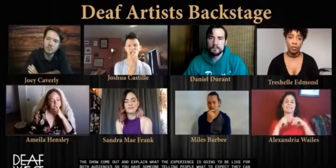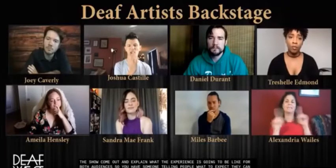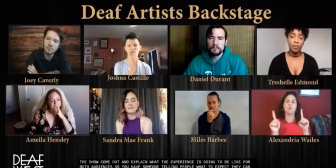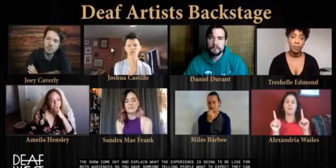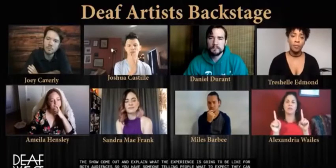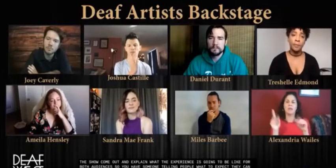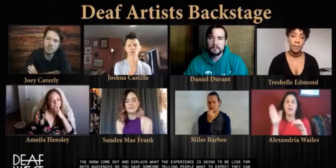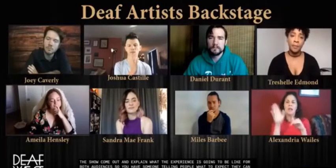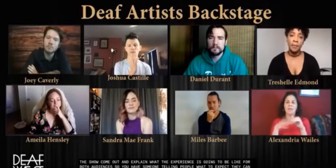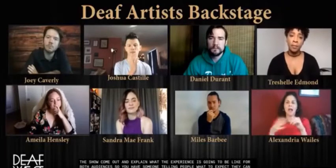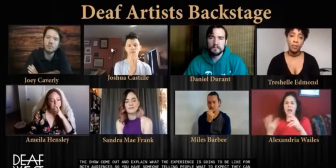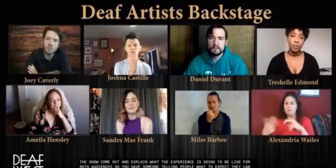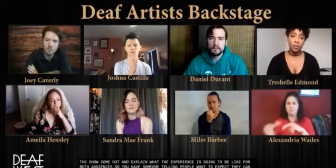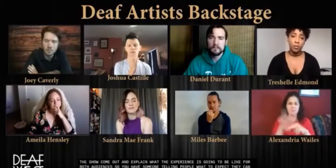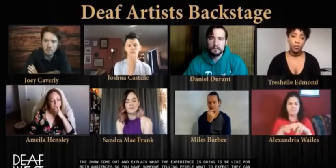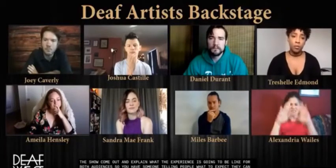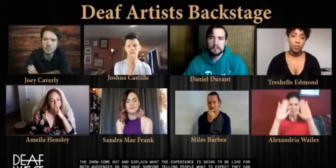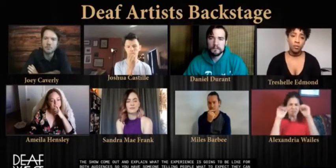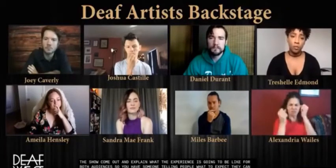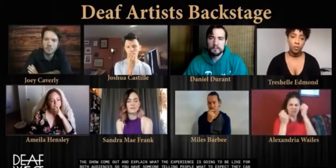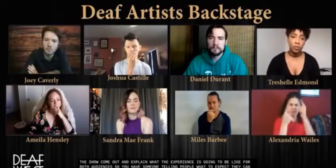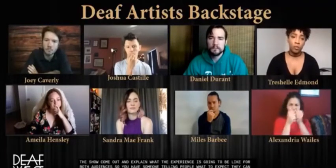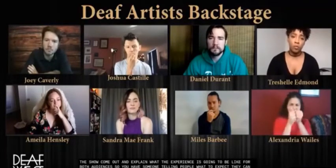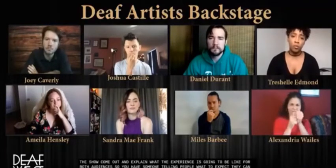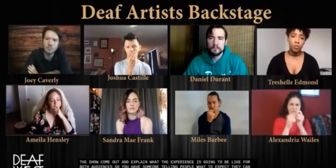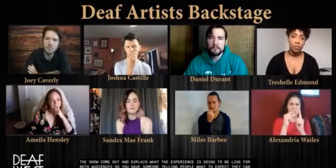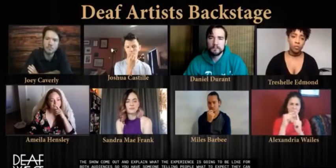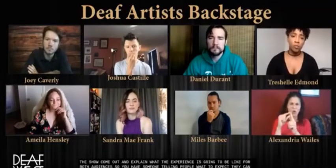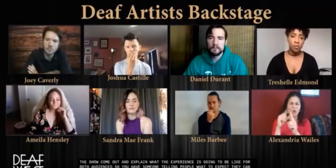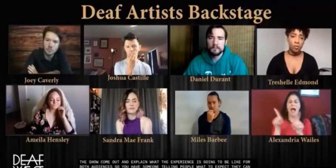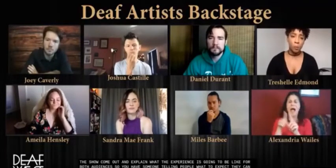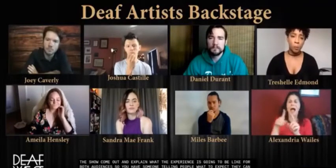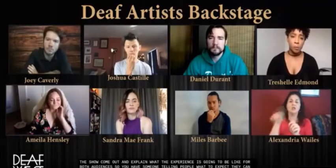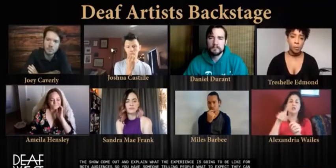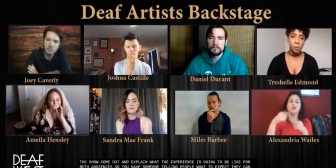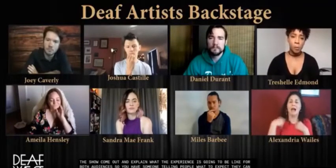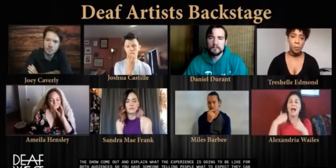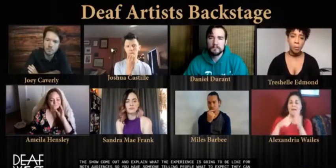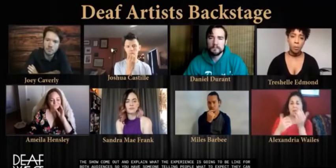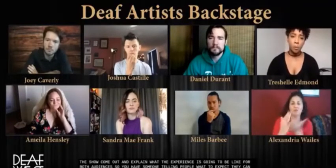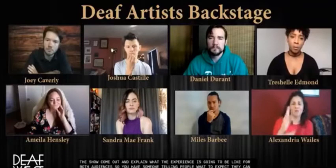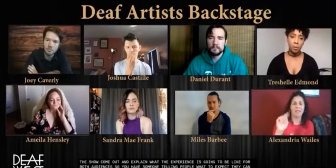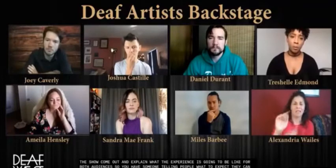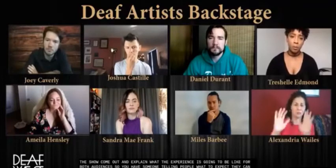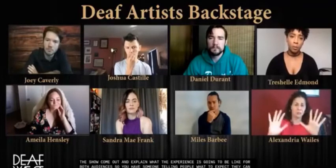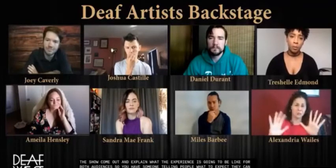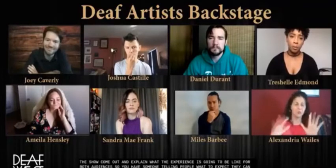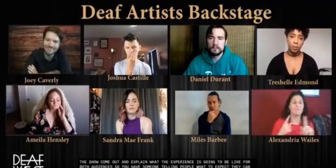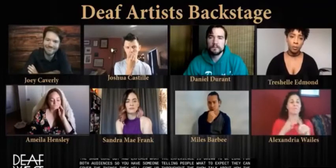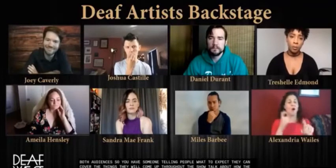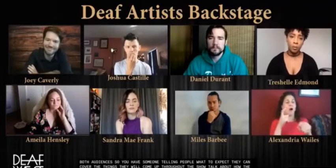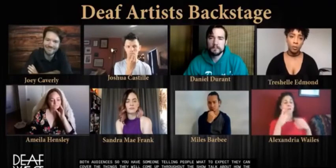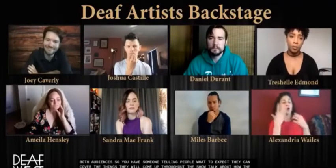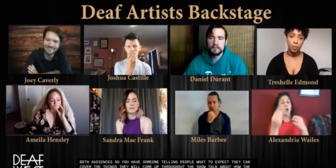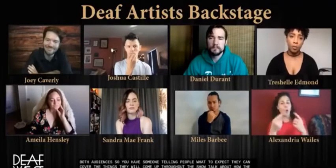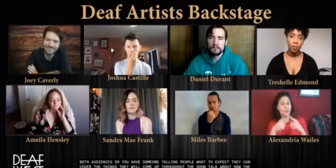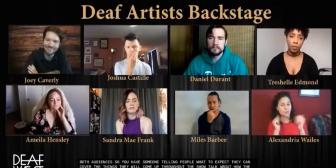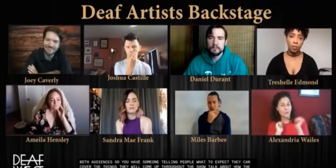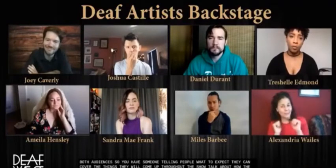Maybe that's an answer just so everyone has clear expectations that it is going to be a unique experience.